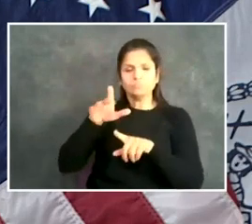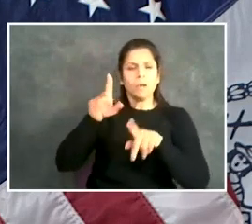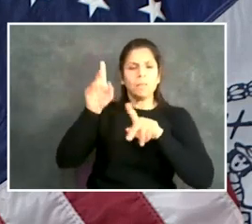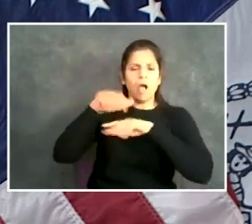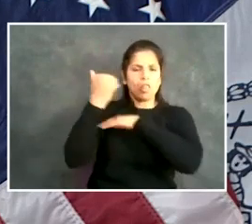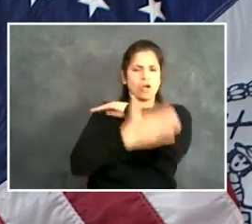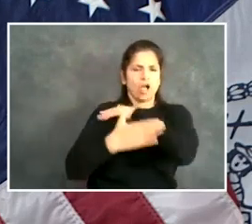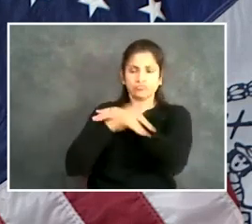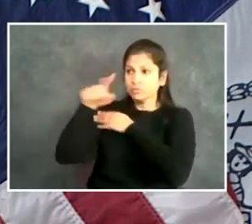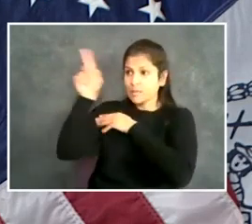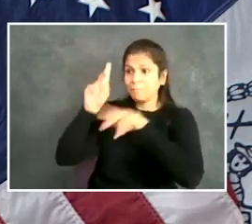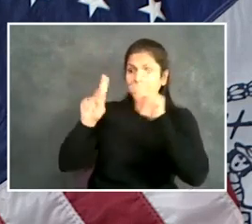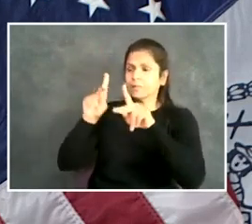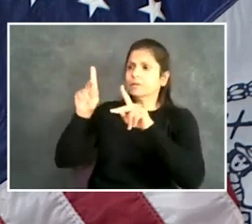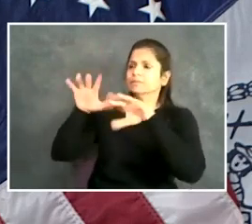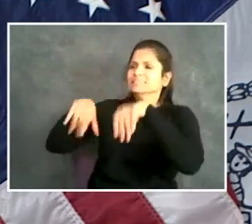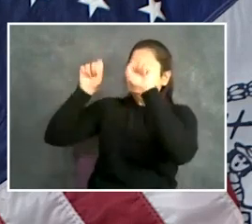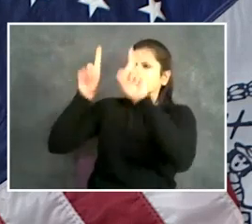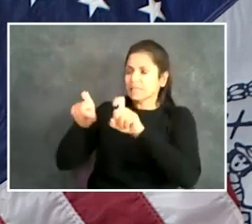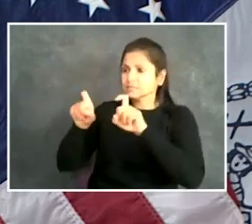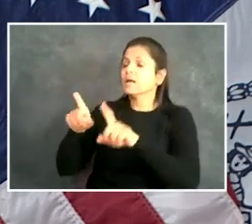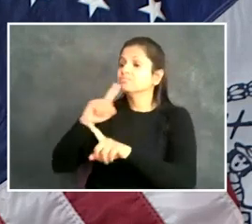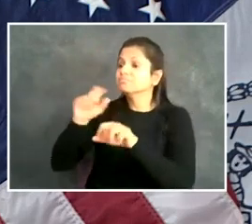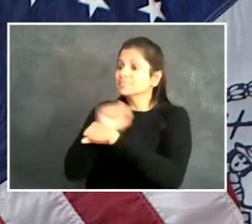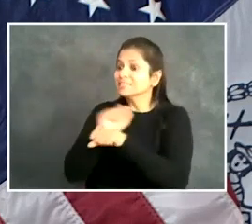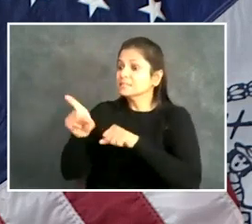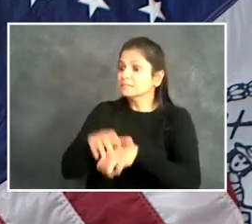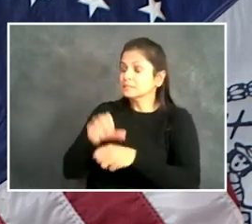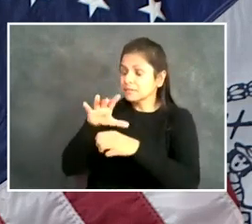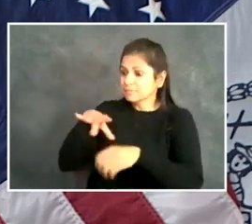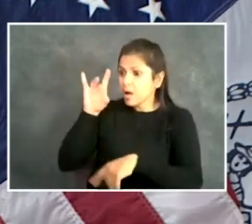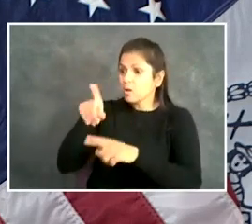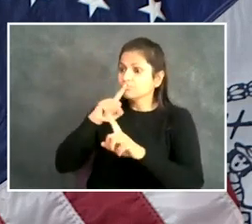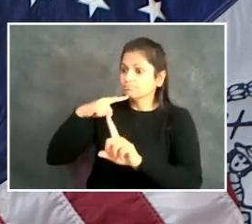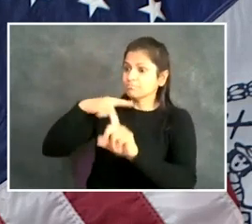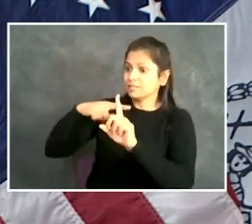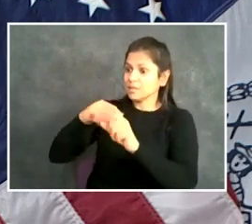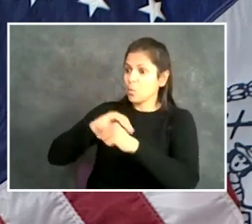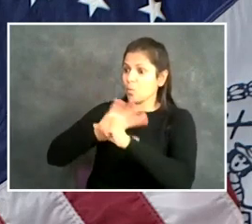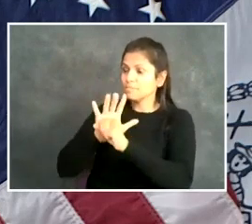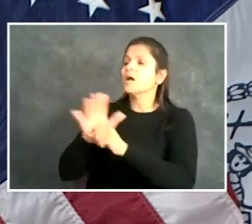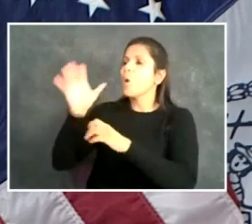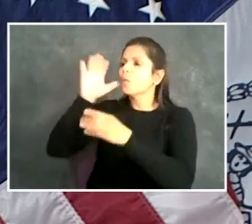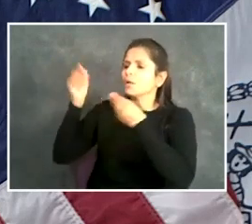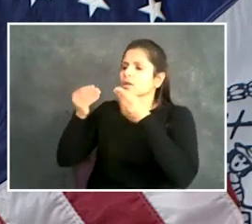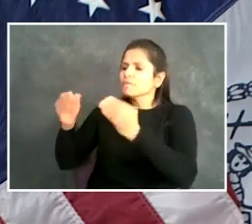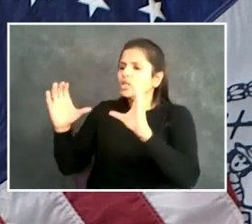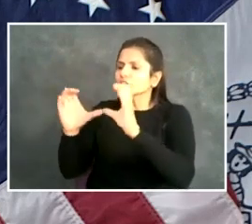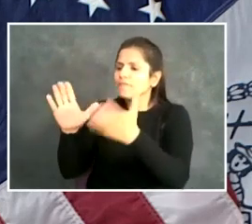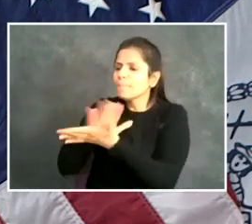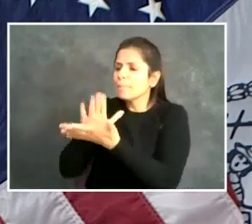SPEAKING TO WEATHER YOU'VE TESTED POSITIVE AND WHAT THAT WILL MEAN.